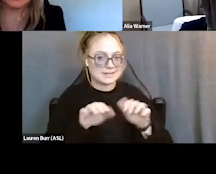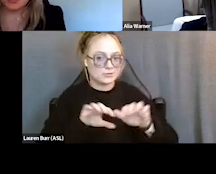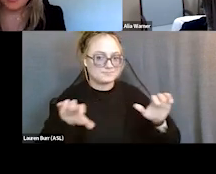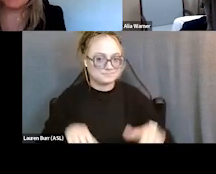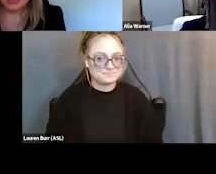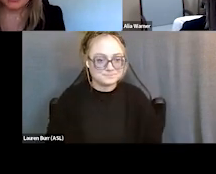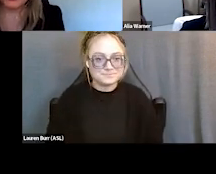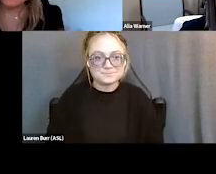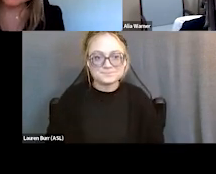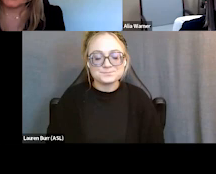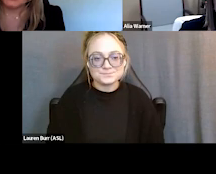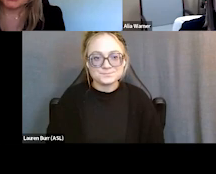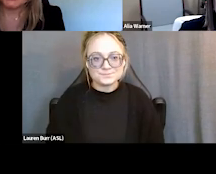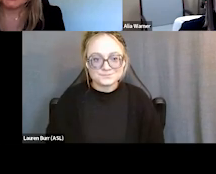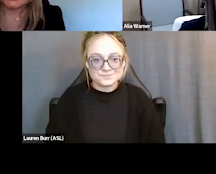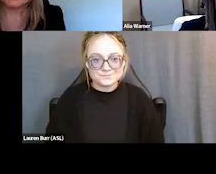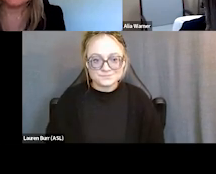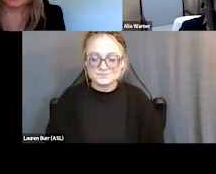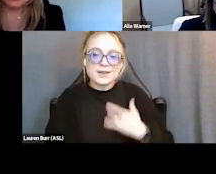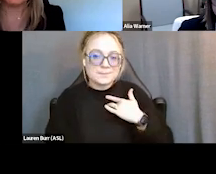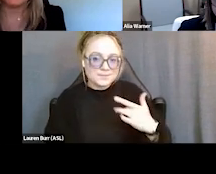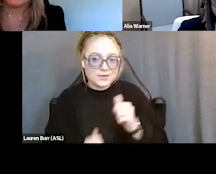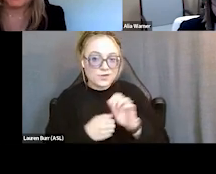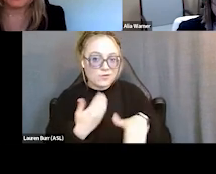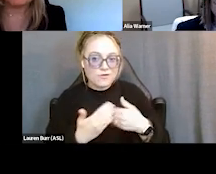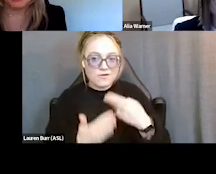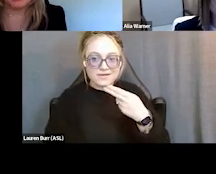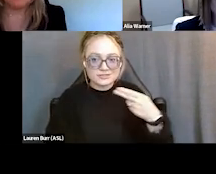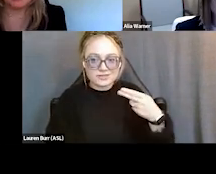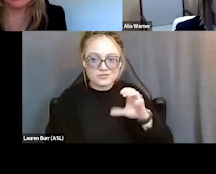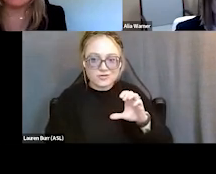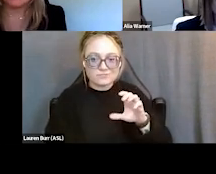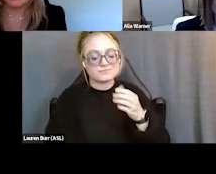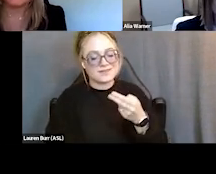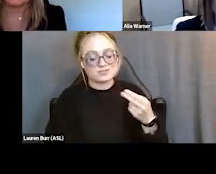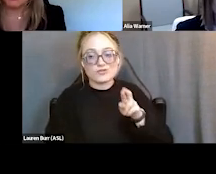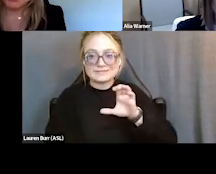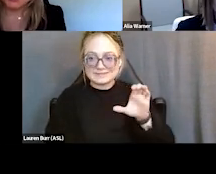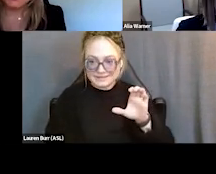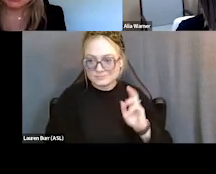As with all of our HHRC events, we are joined by American Sign Language interpreters